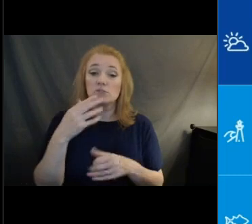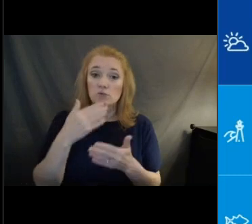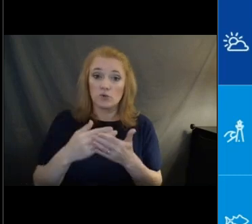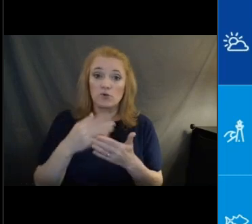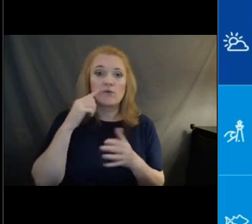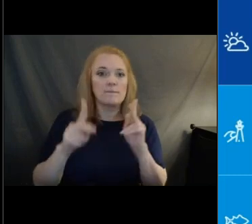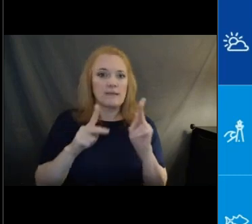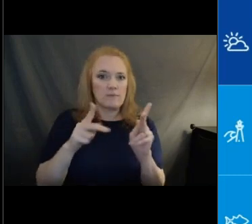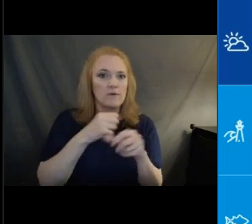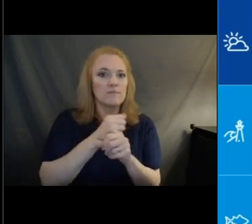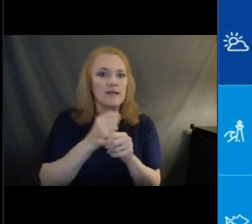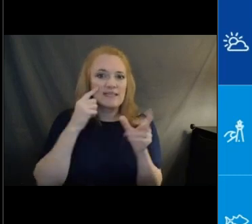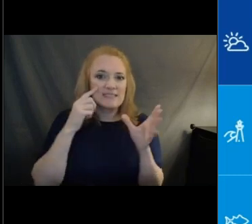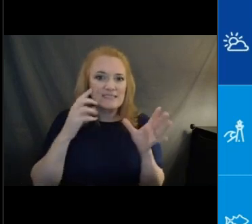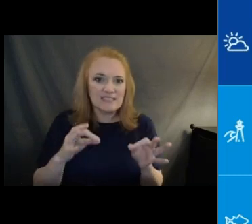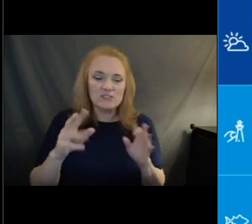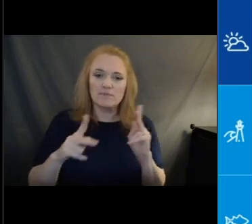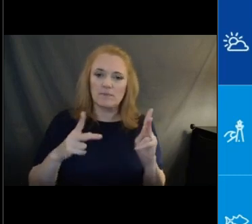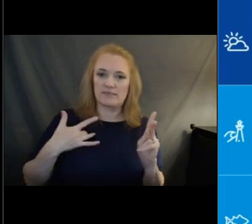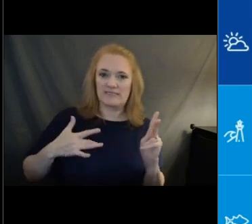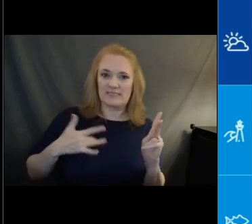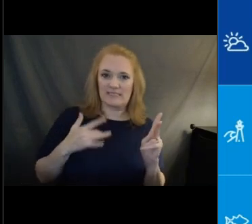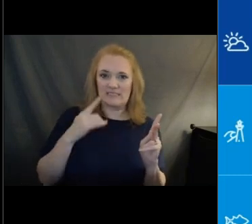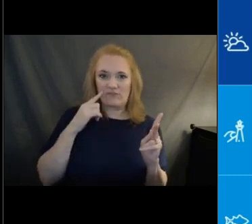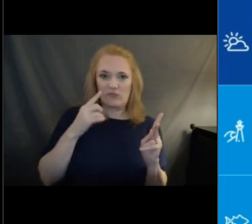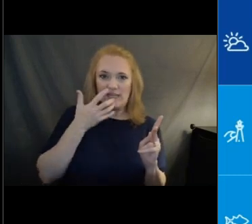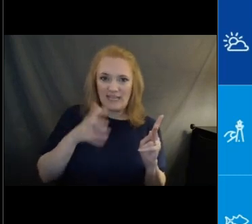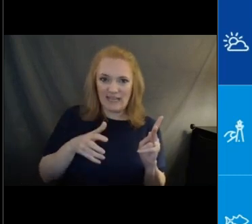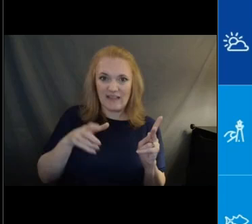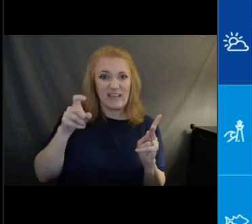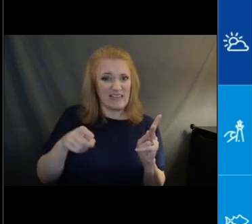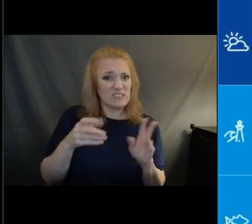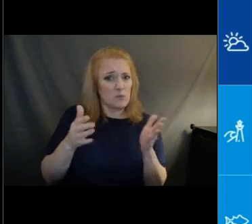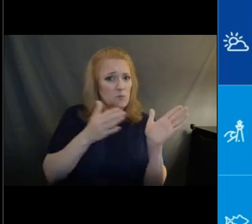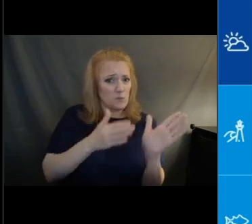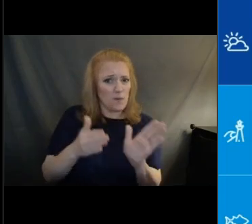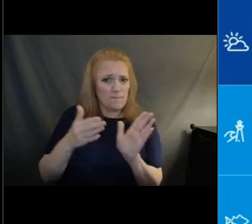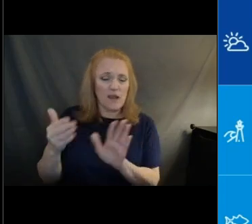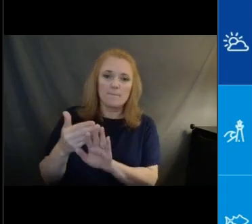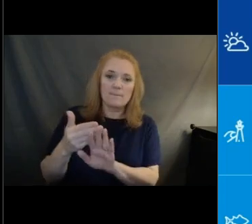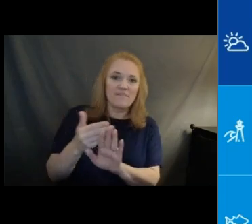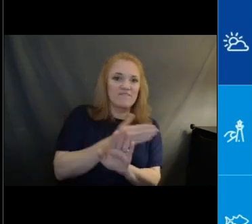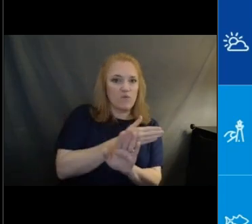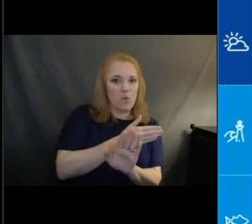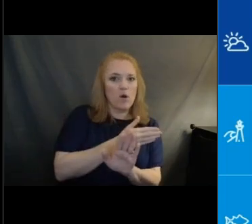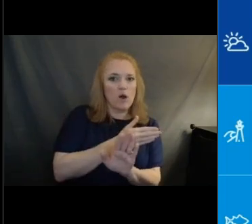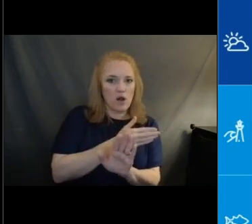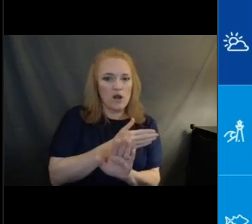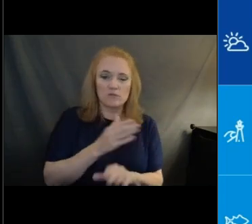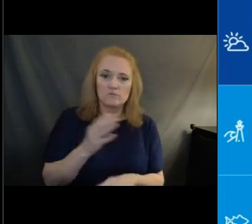heat sensitive populations who may need to take action before our significantly abnormal heat